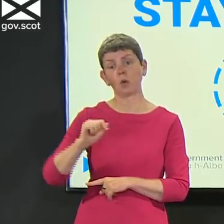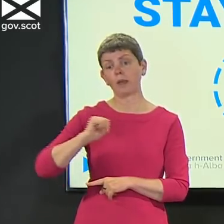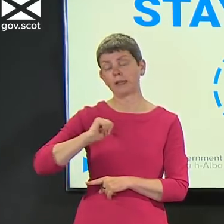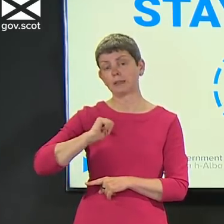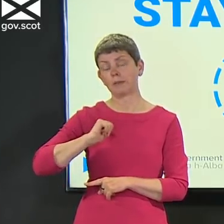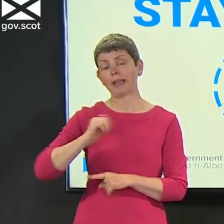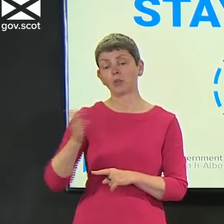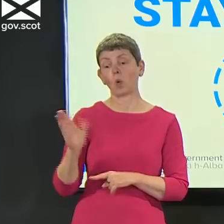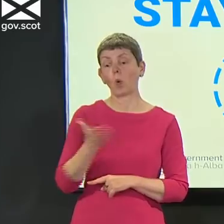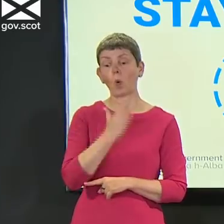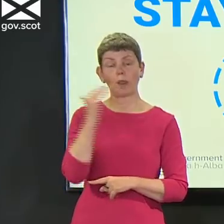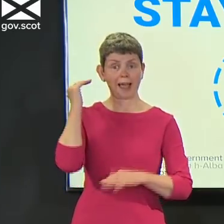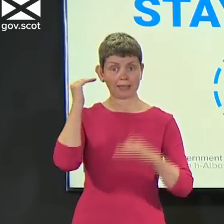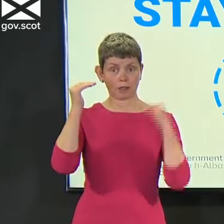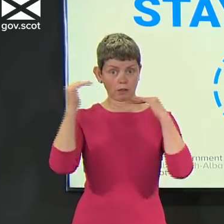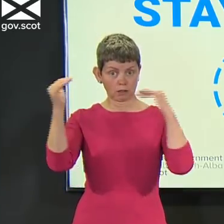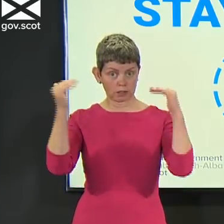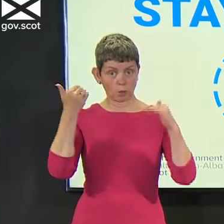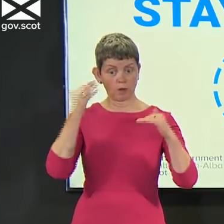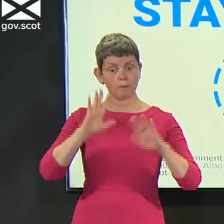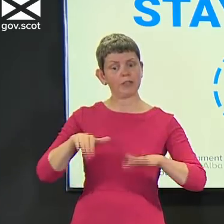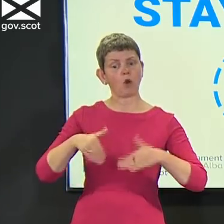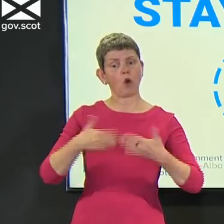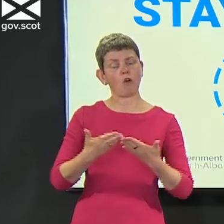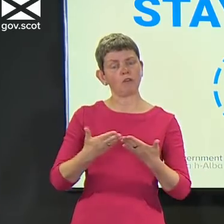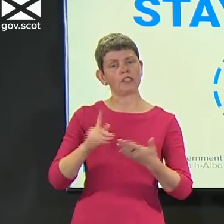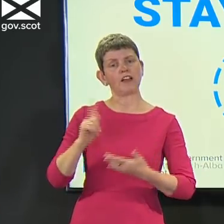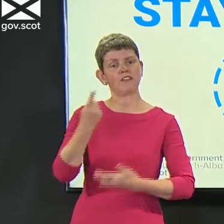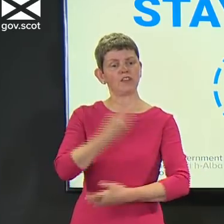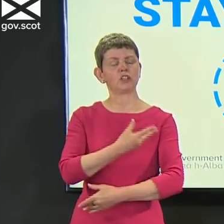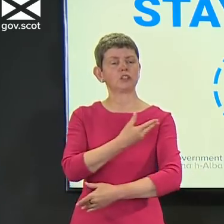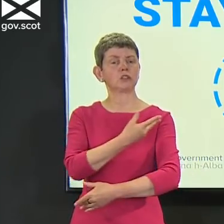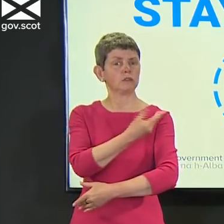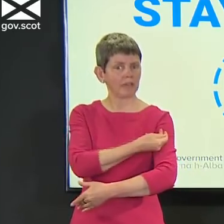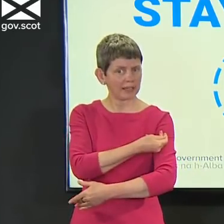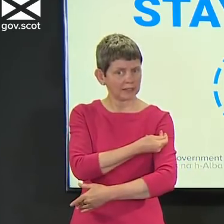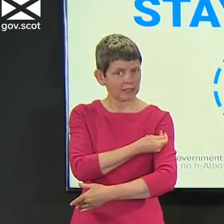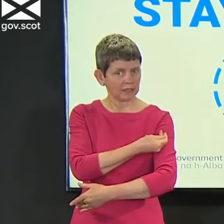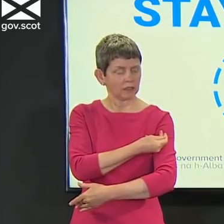adult population will have been offered a first dose by the end of July and we still expect to